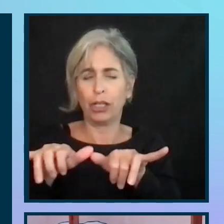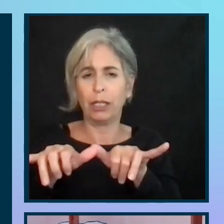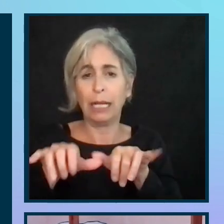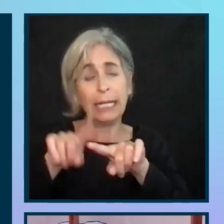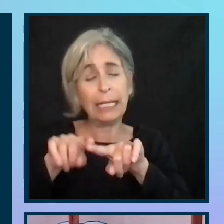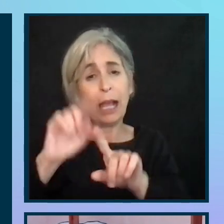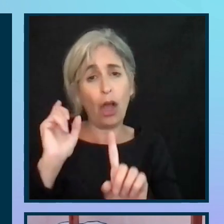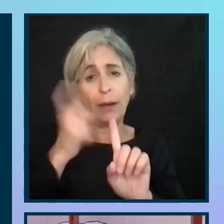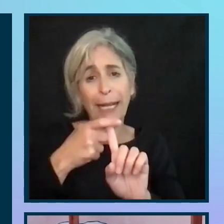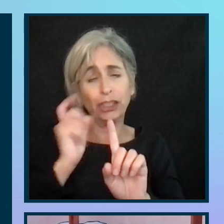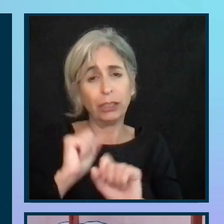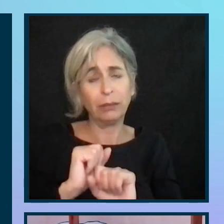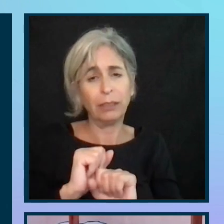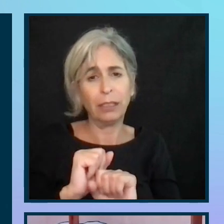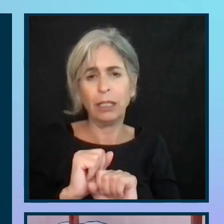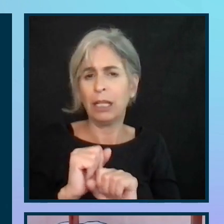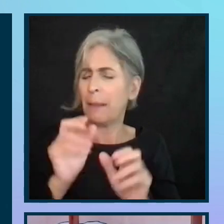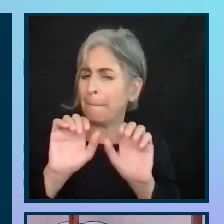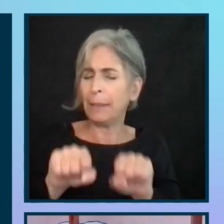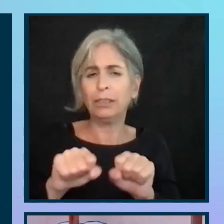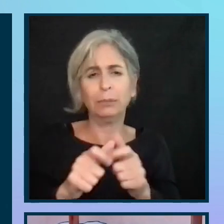to automate as much as possible. Anytime we lean on automation,